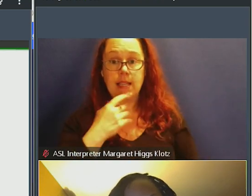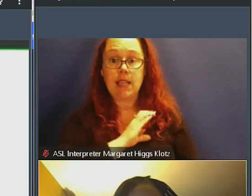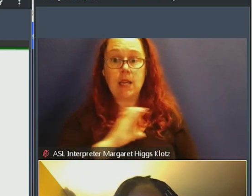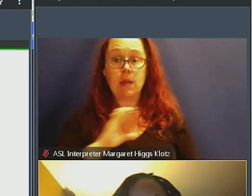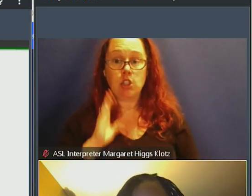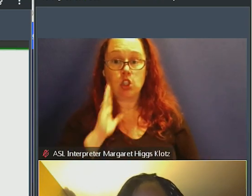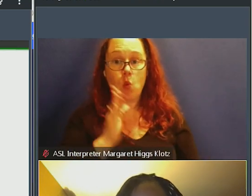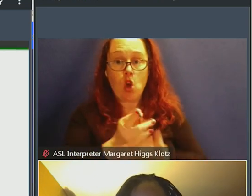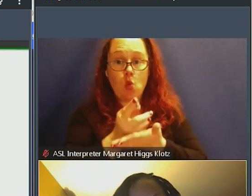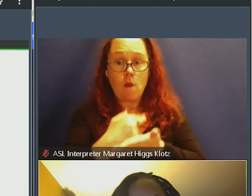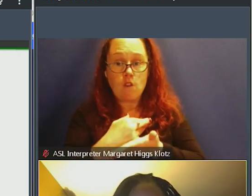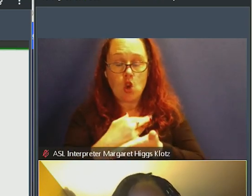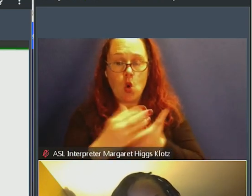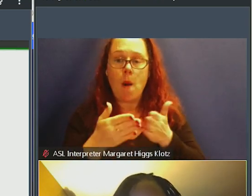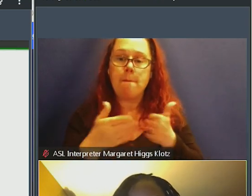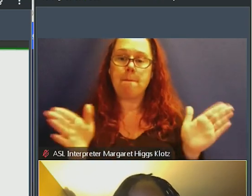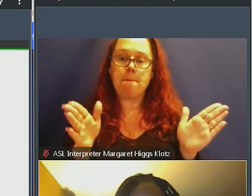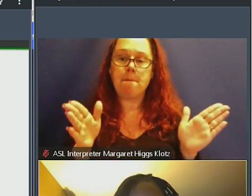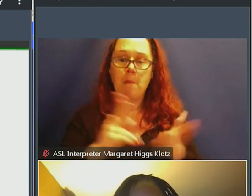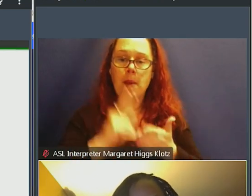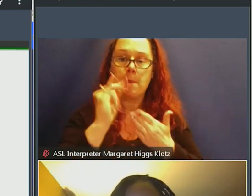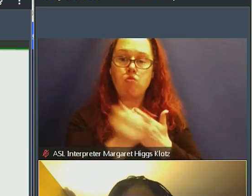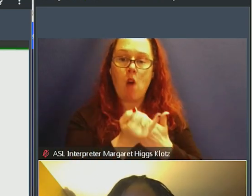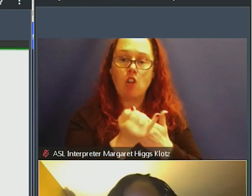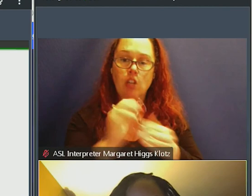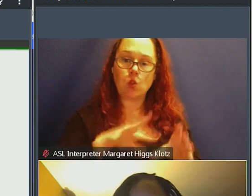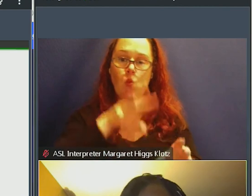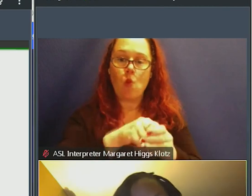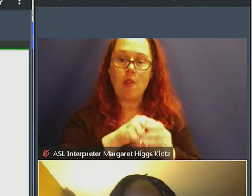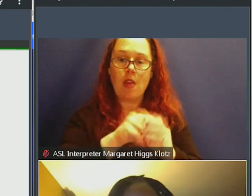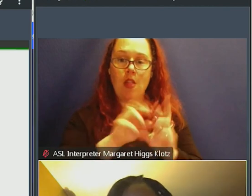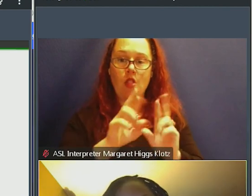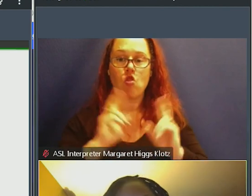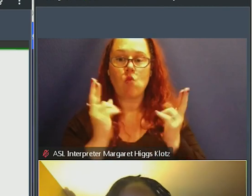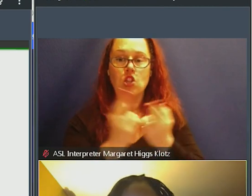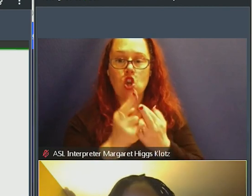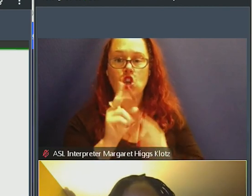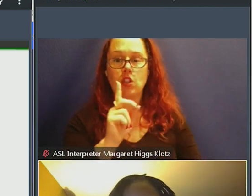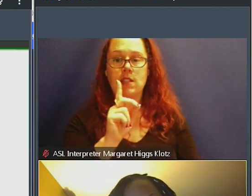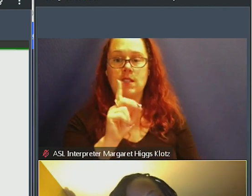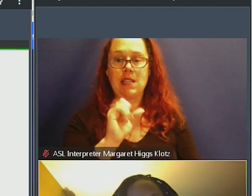public projects within the regional district, which is roughly Montgomery and Prince George's counties.